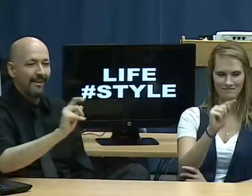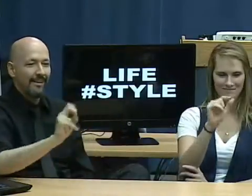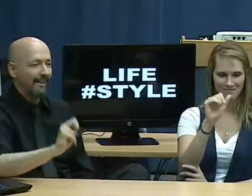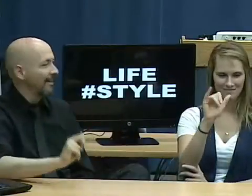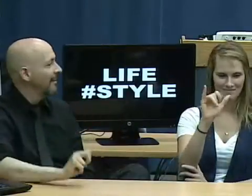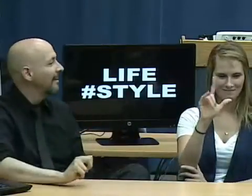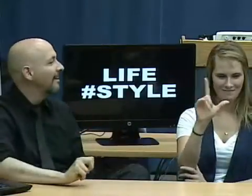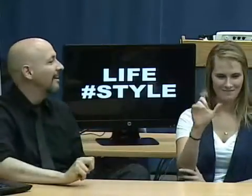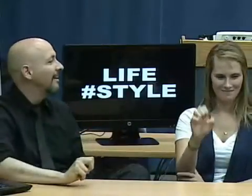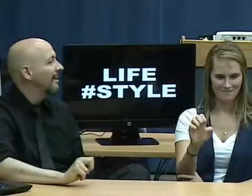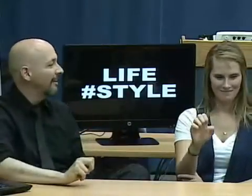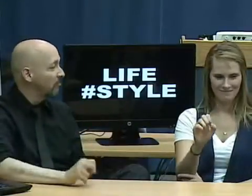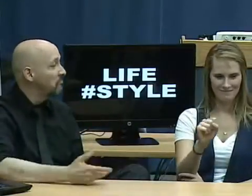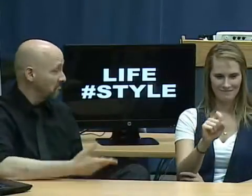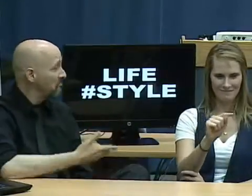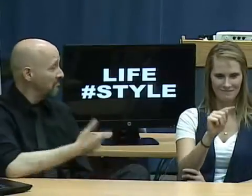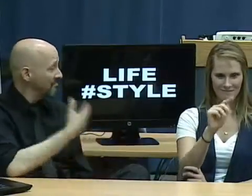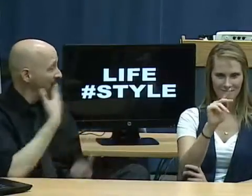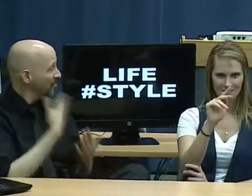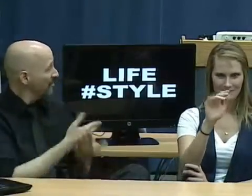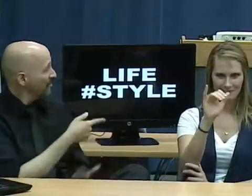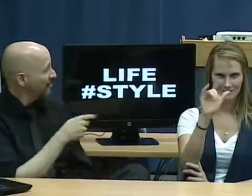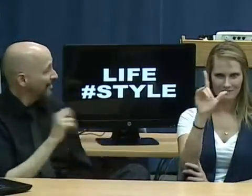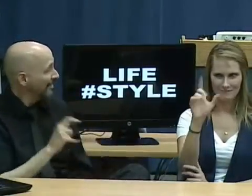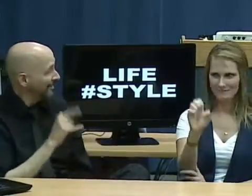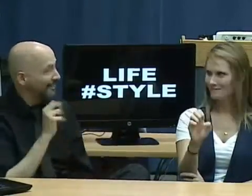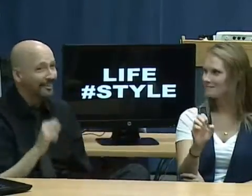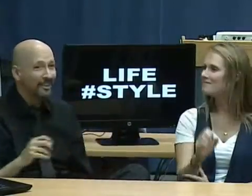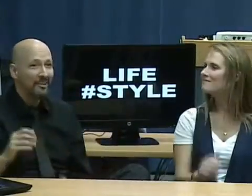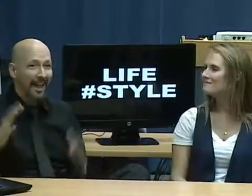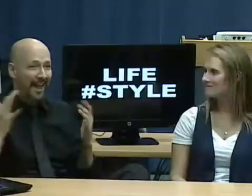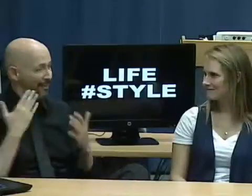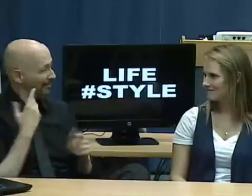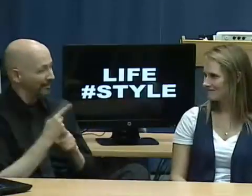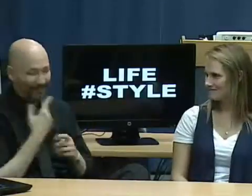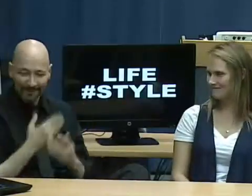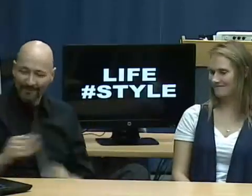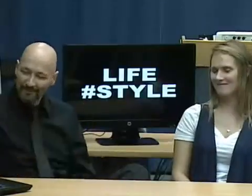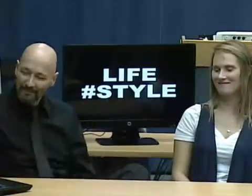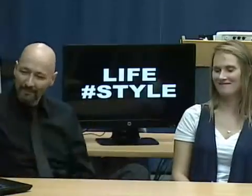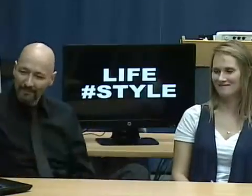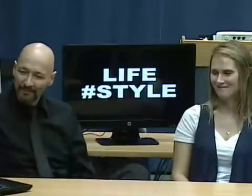#STYLE Good! #STYLE Yay! Correct.